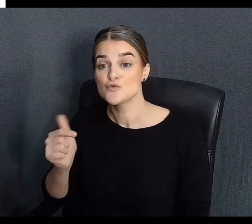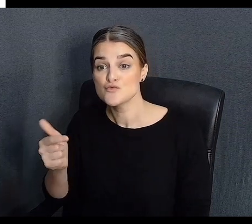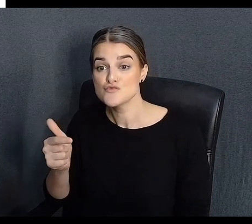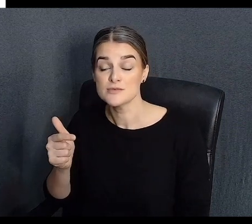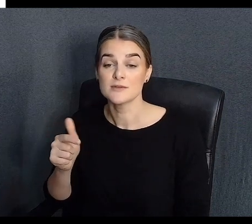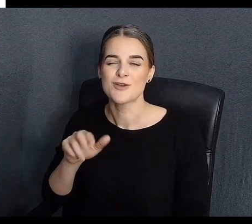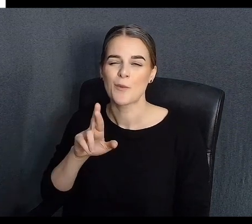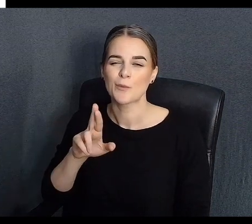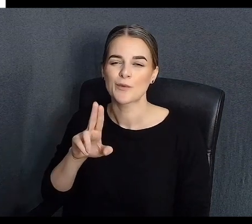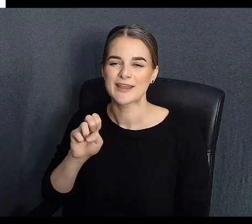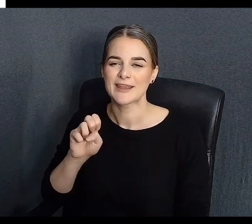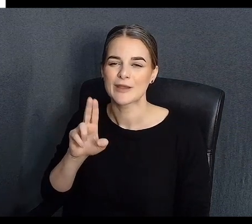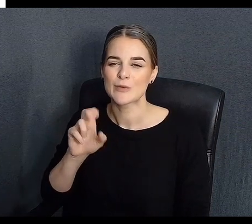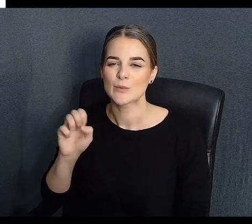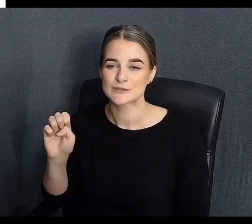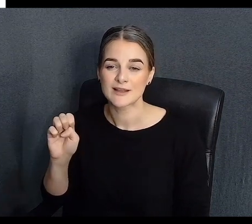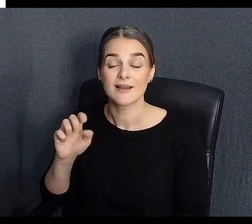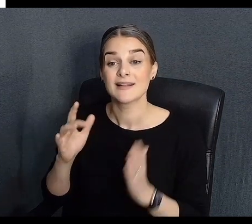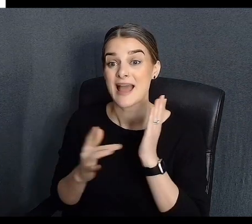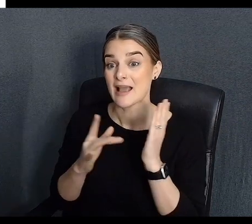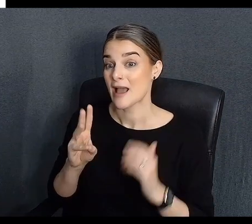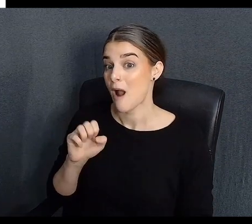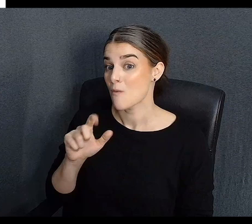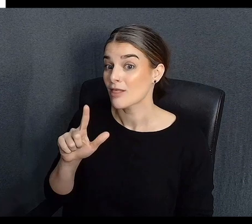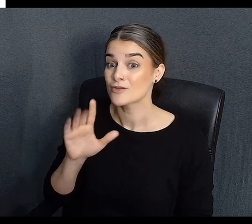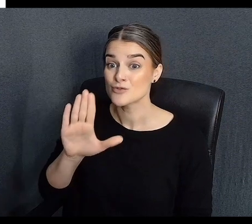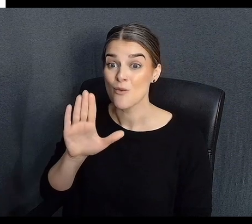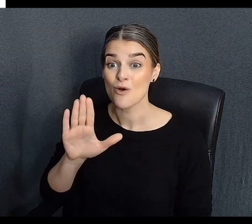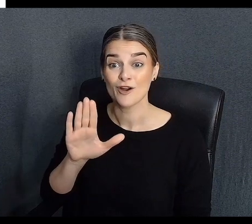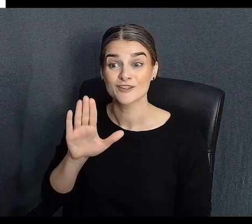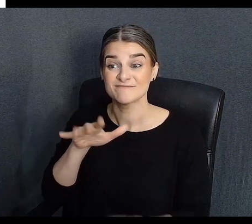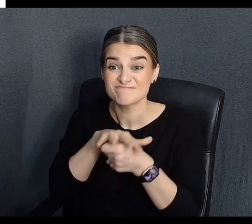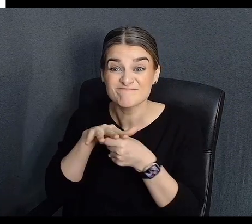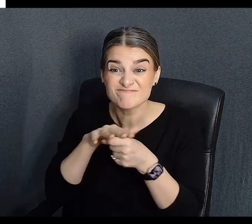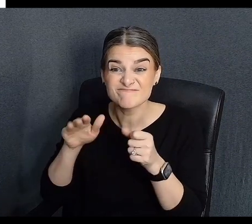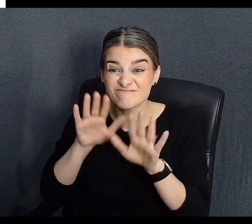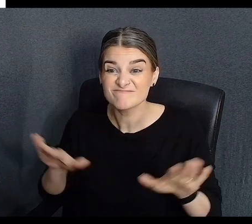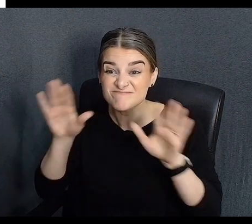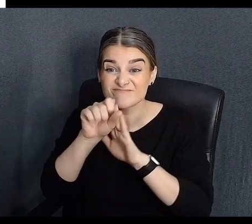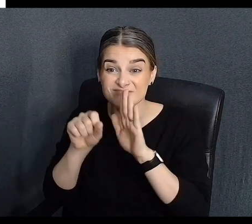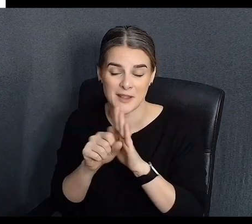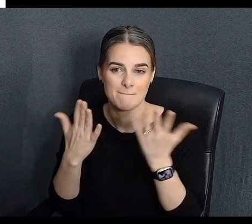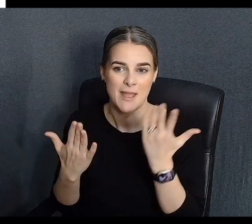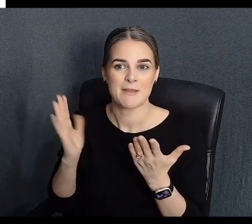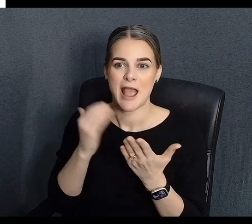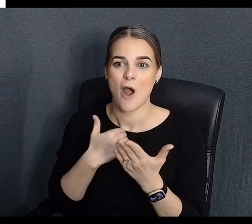sometimes, there might be AAC devices that come through our reuse partners.